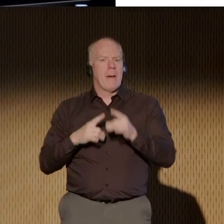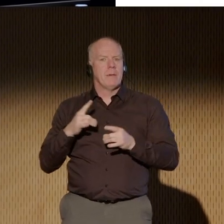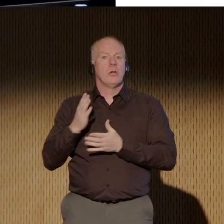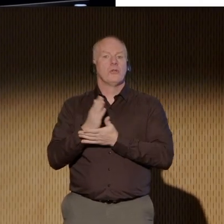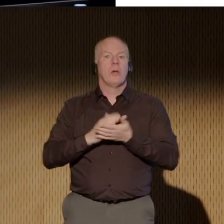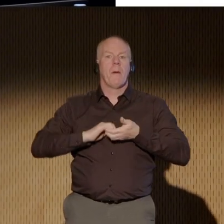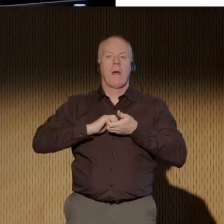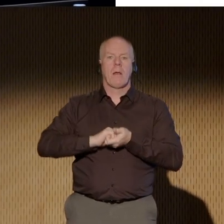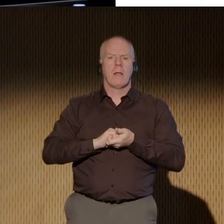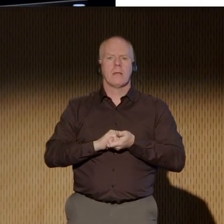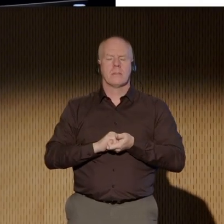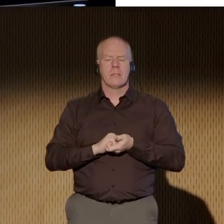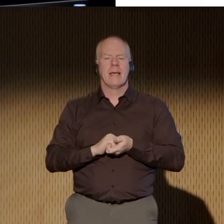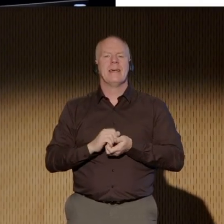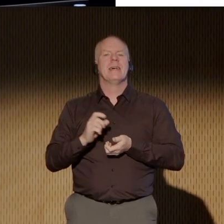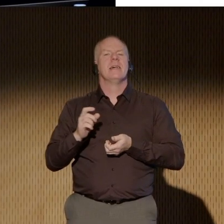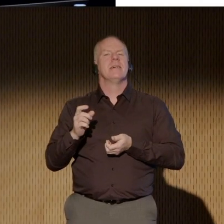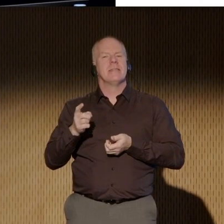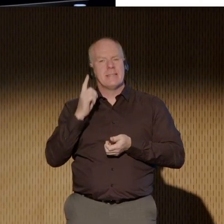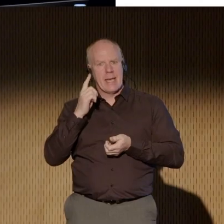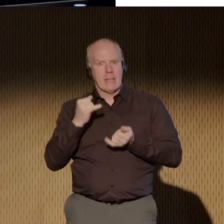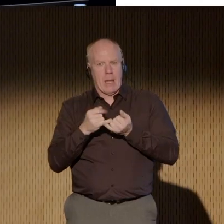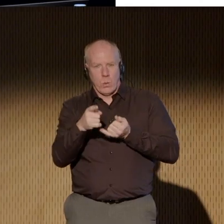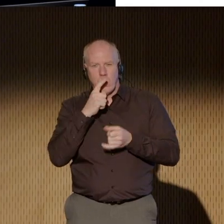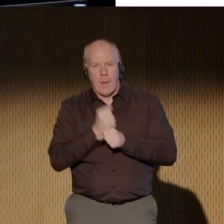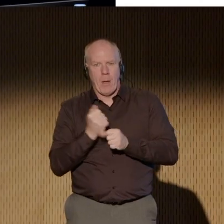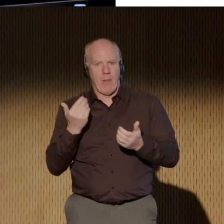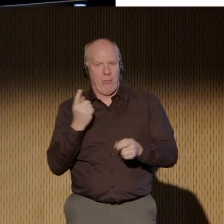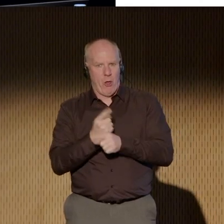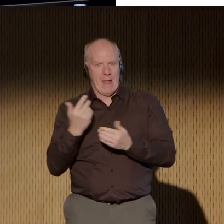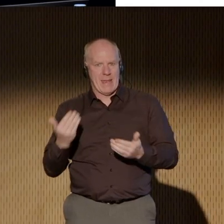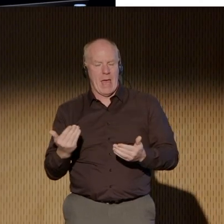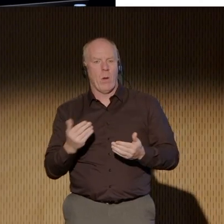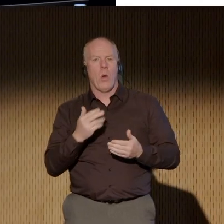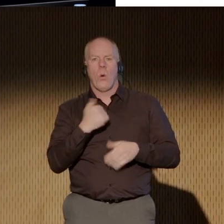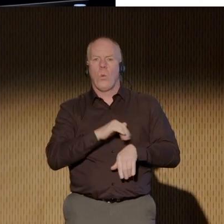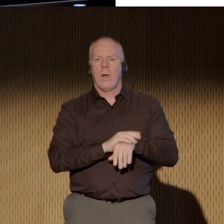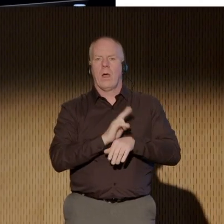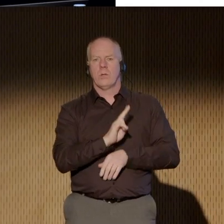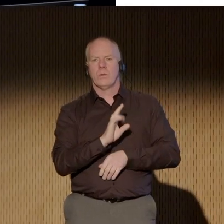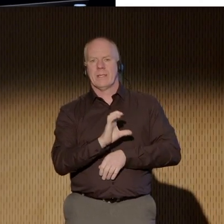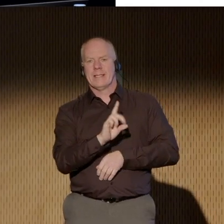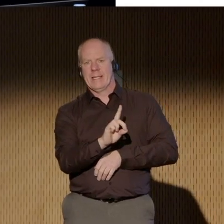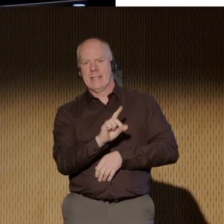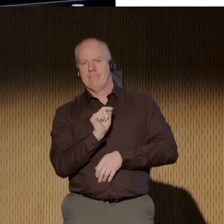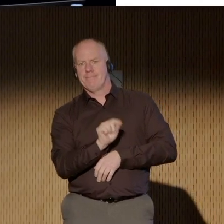Tomás did something a bit similar to what you're talking about in UCD. I didn't even